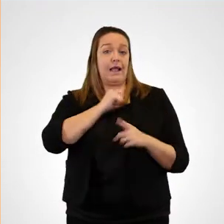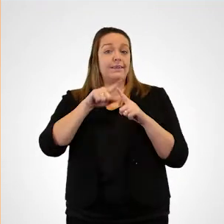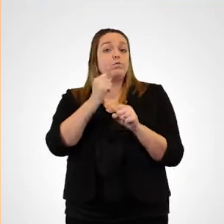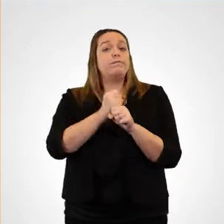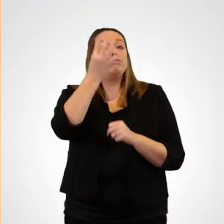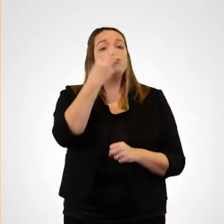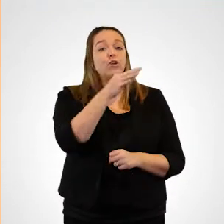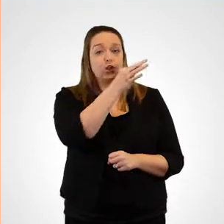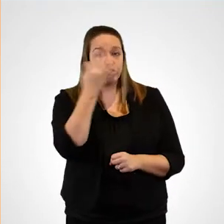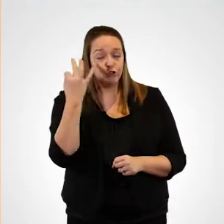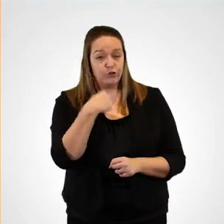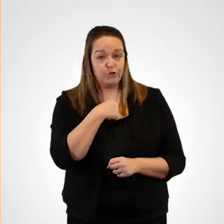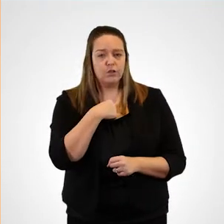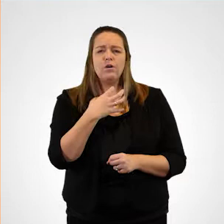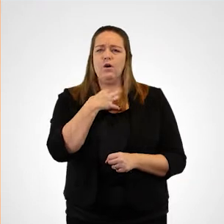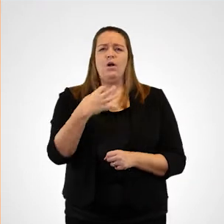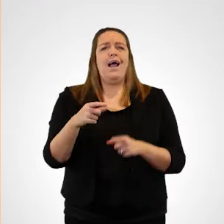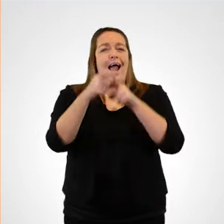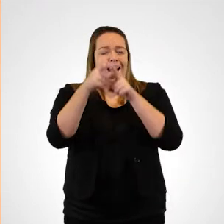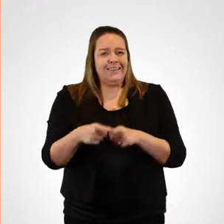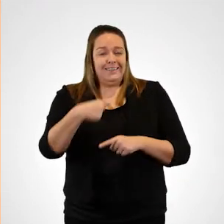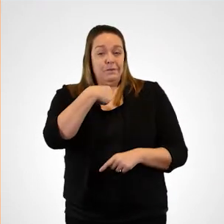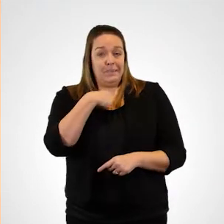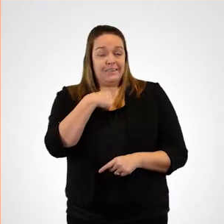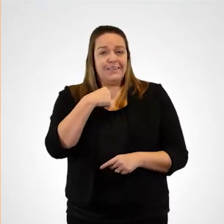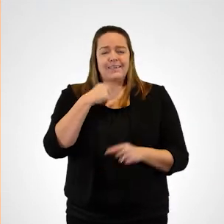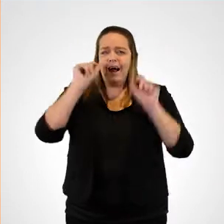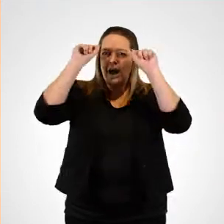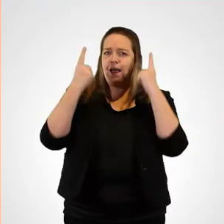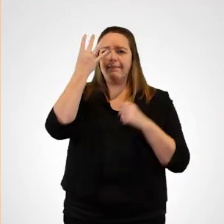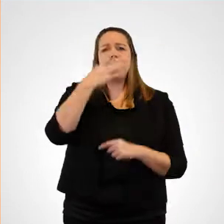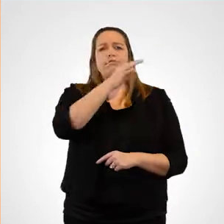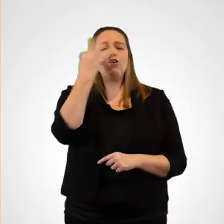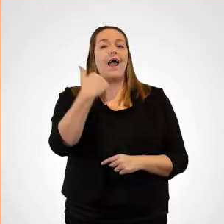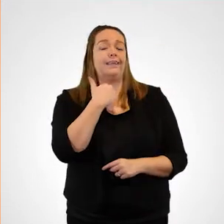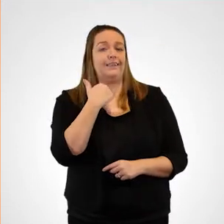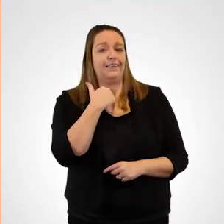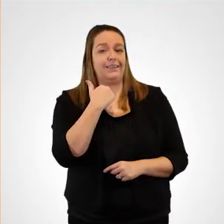it's much harder for me to really understand French properly